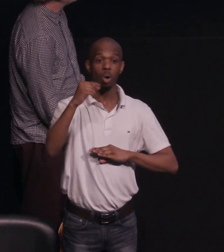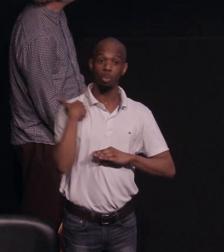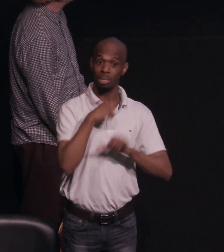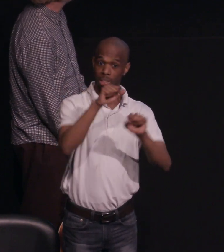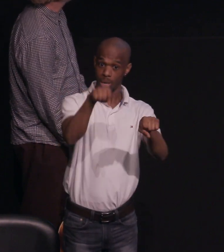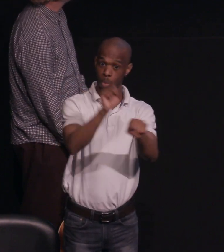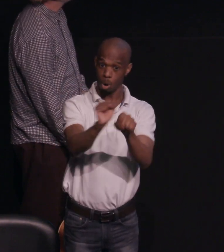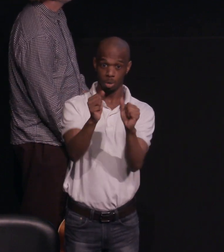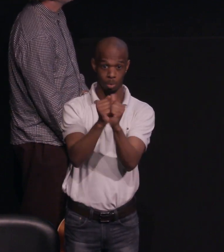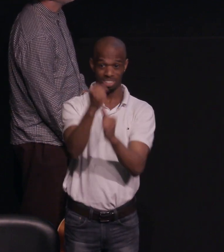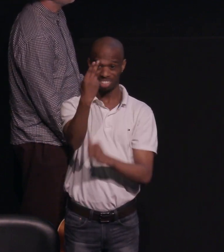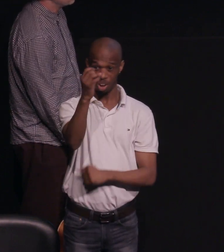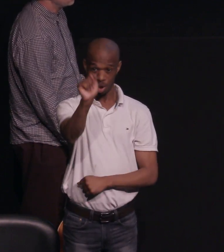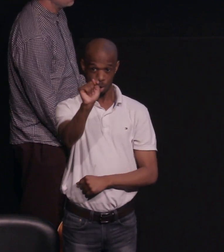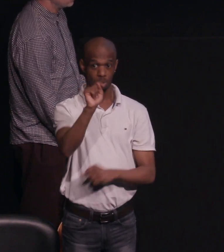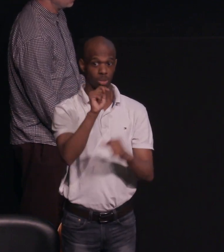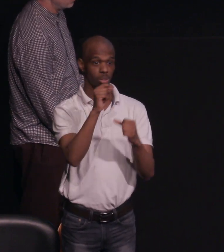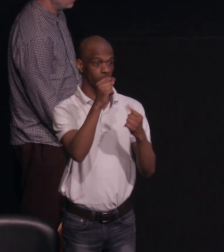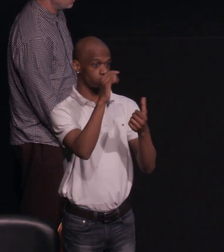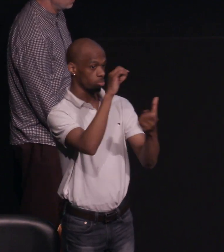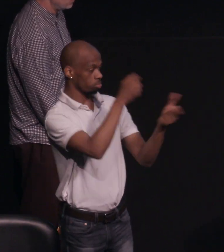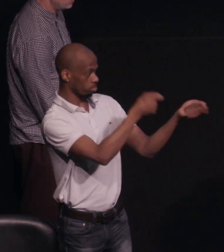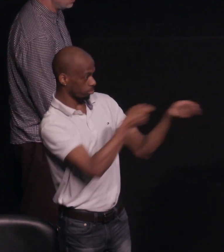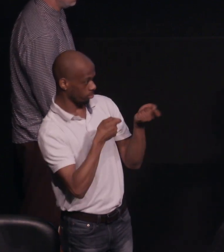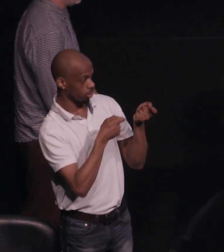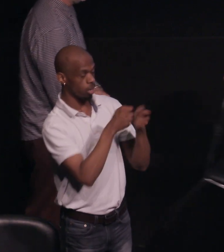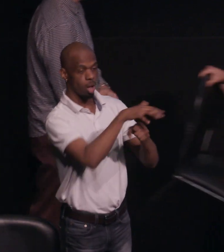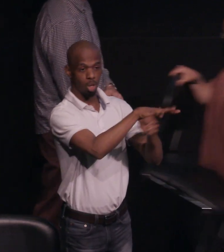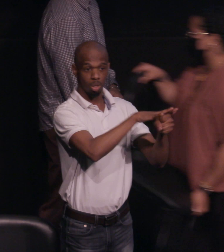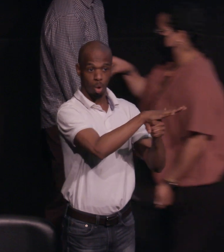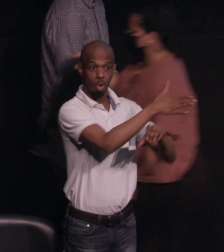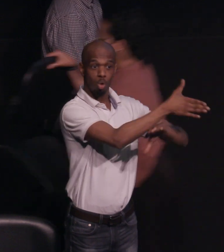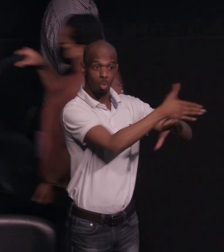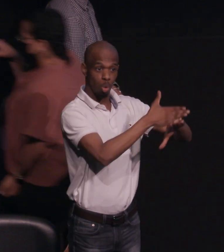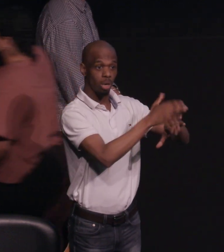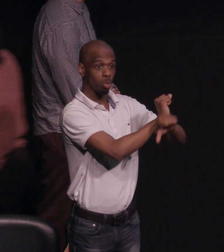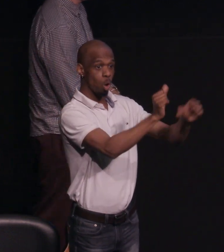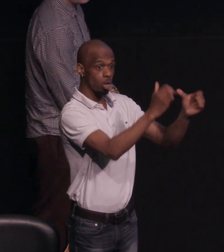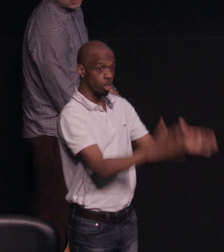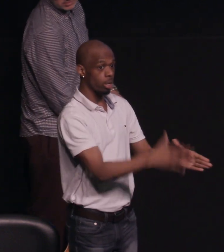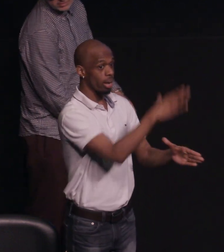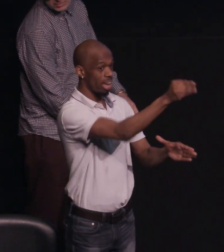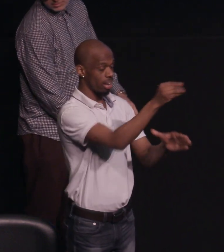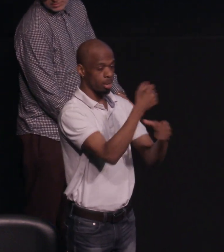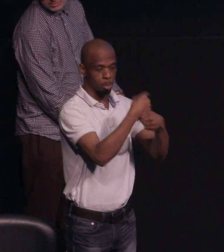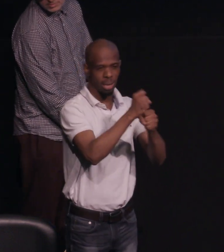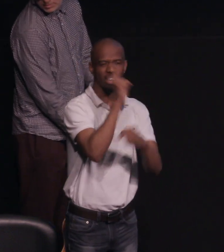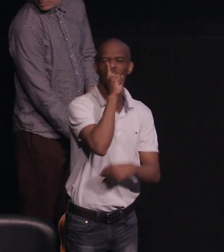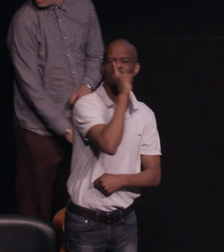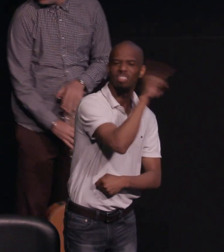woodworker to potentially source local wood to replicate that model to have farmers, chefs, elders,